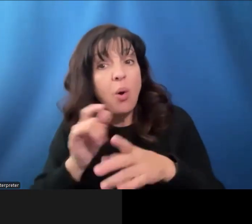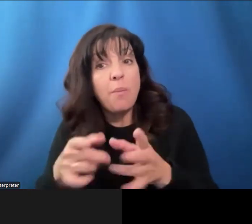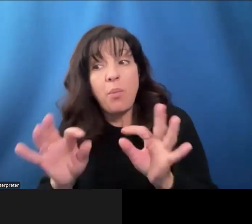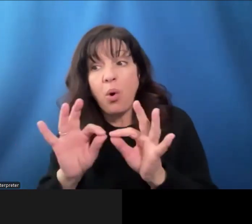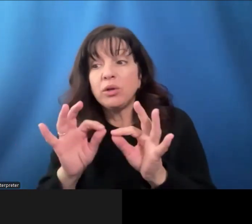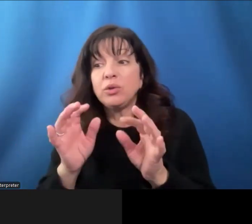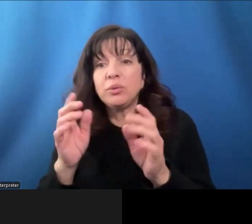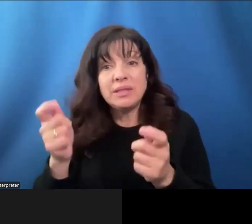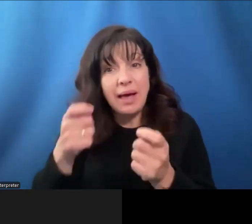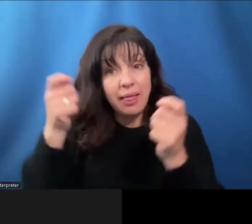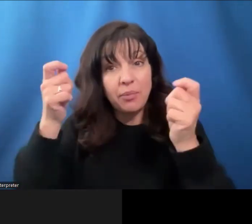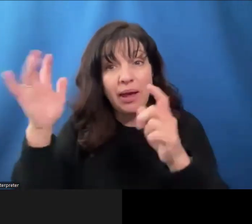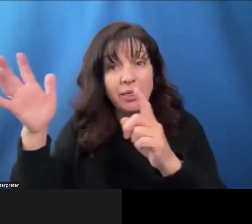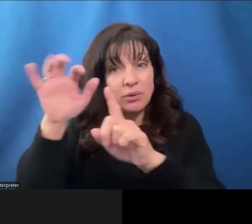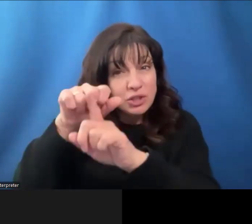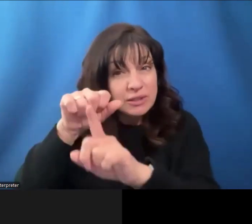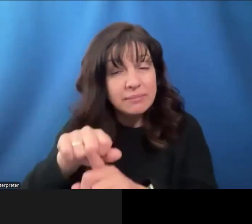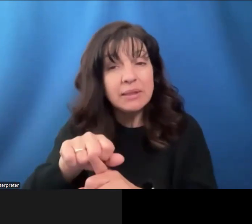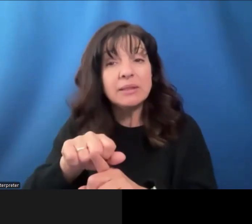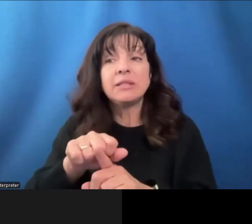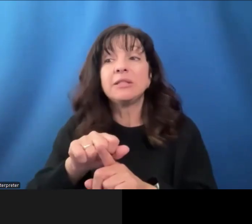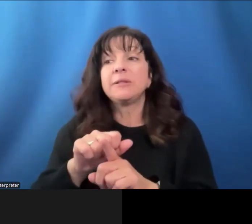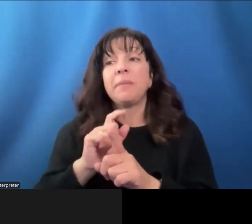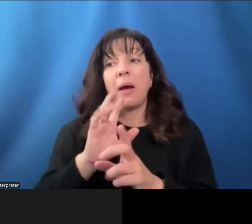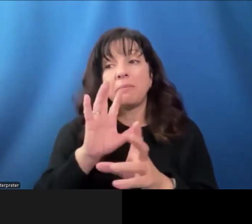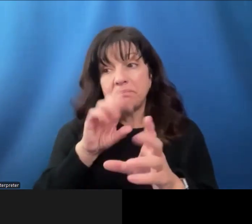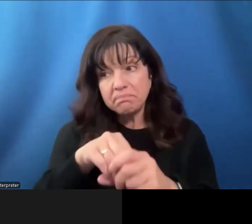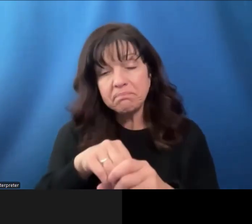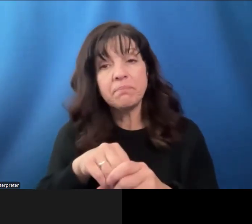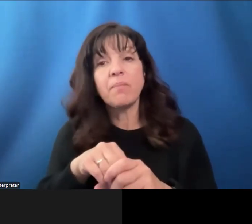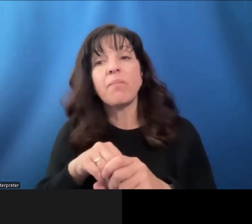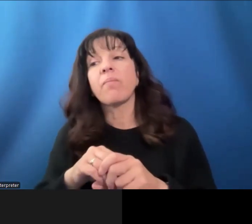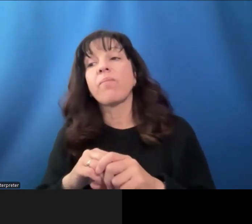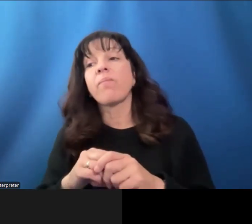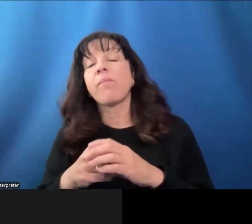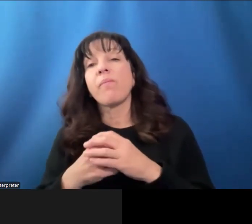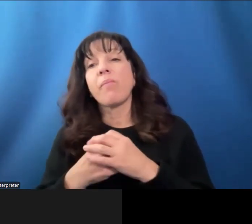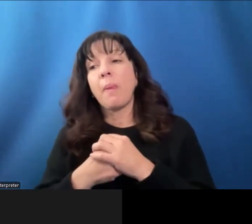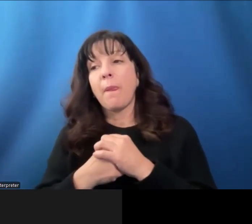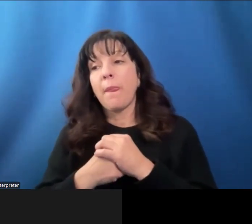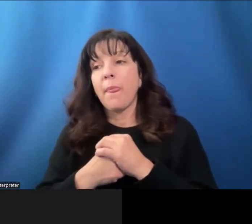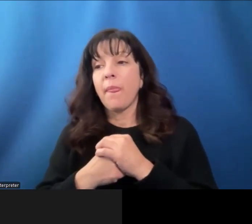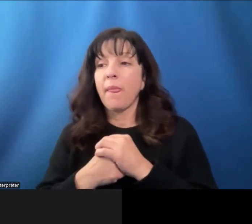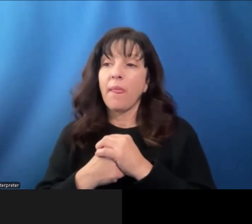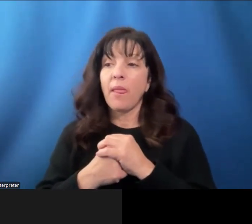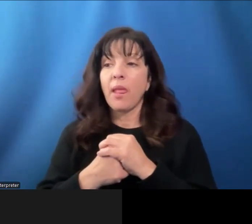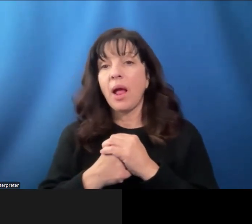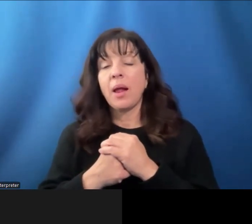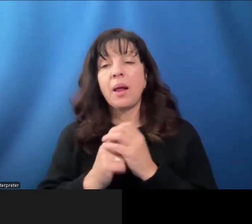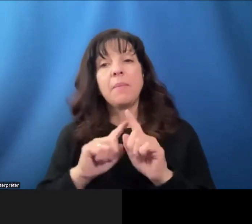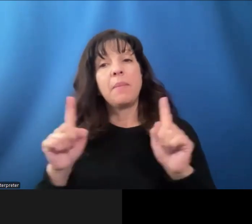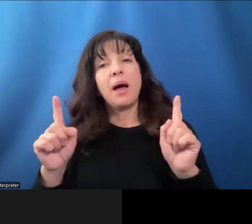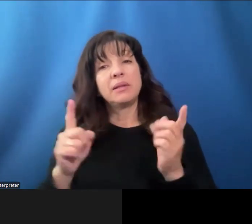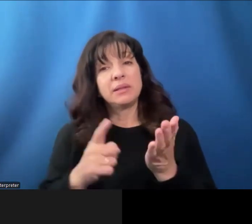those achievements and and participation. But sometimes I